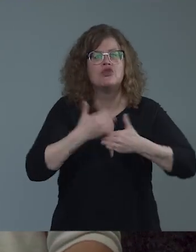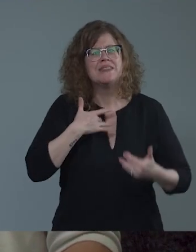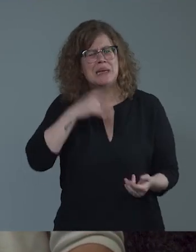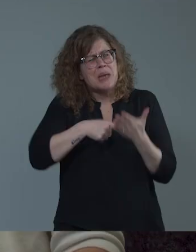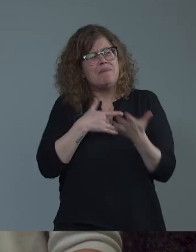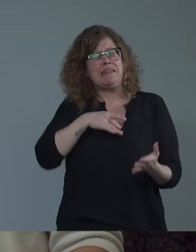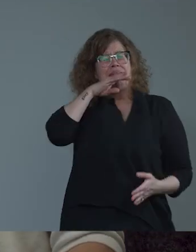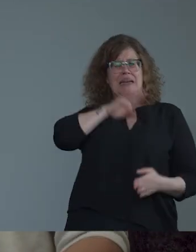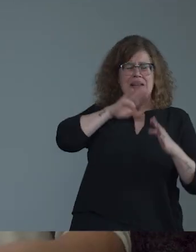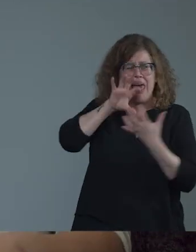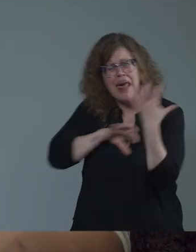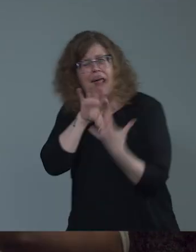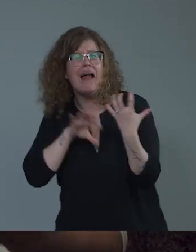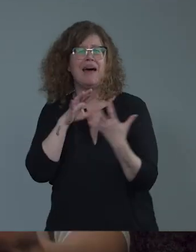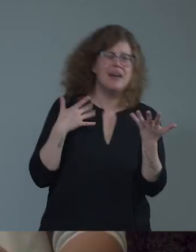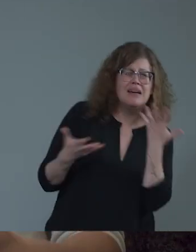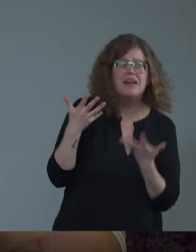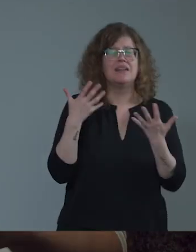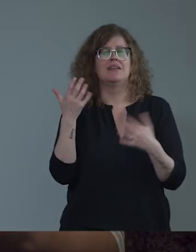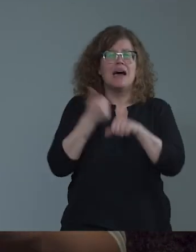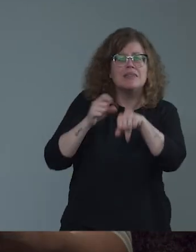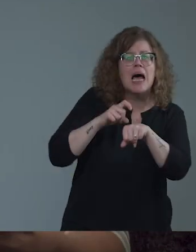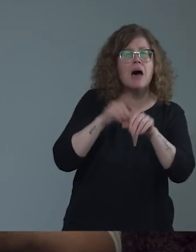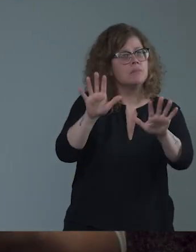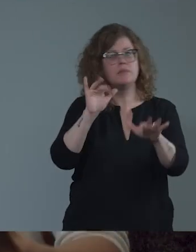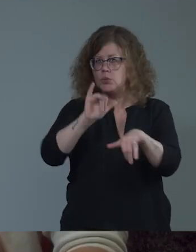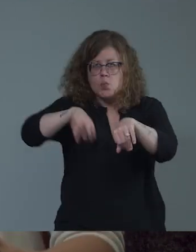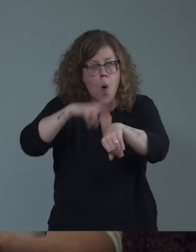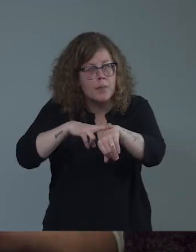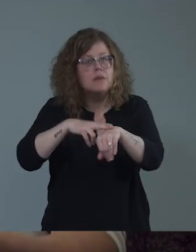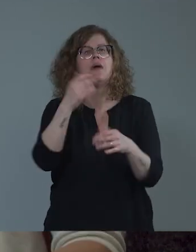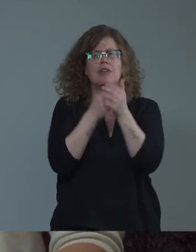okay. Step one. What is the details of the screws order. Okay, just do the grind and